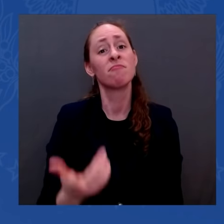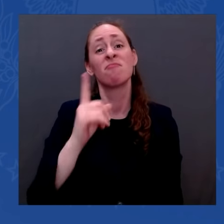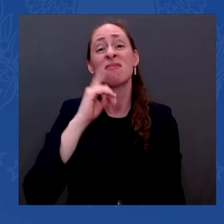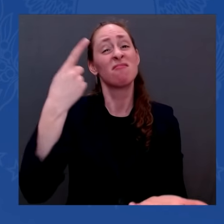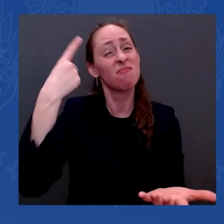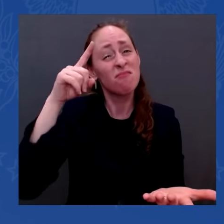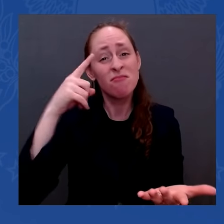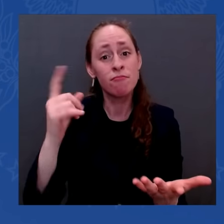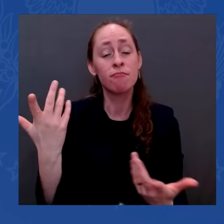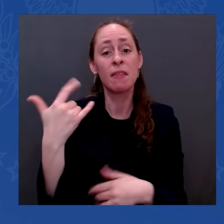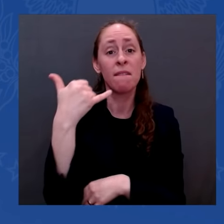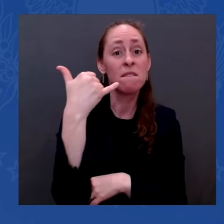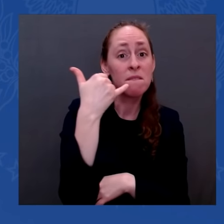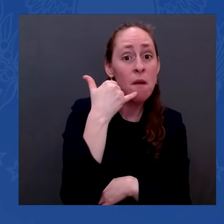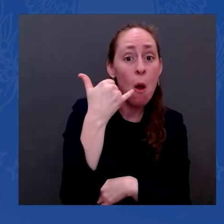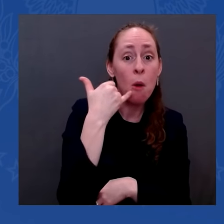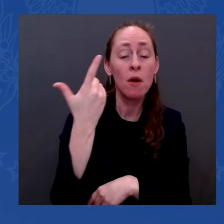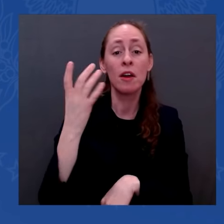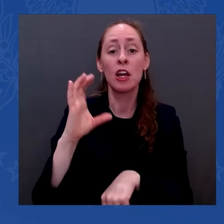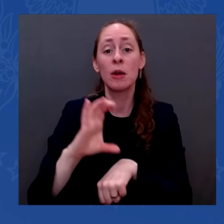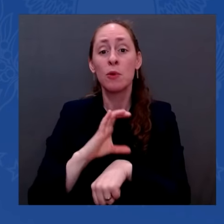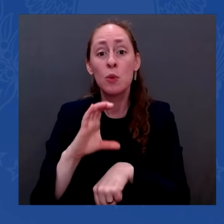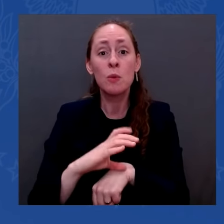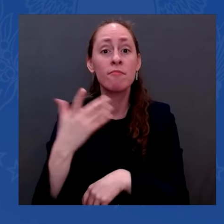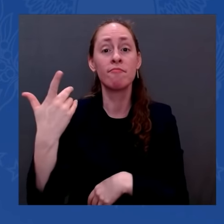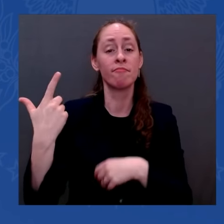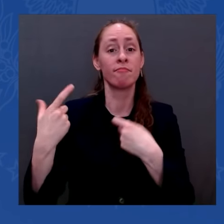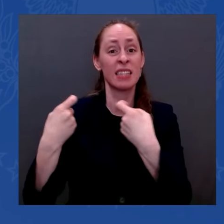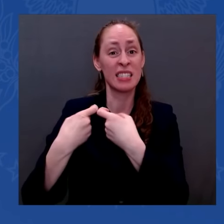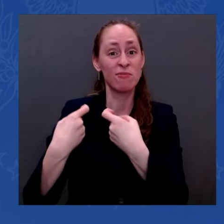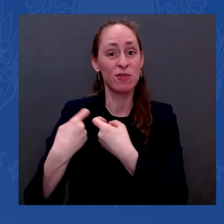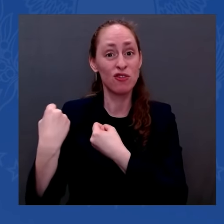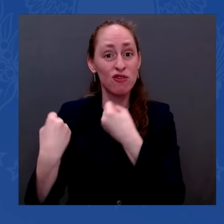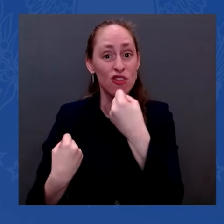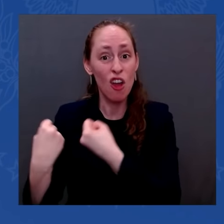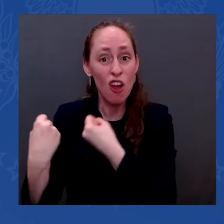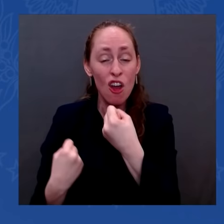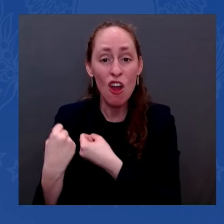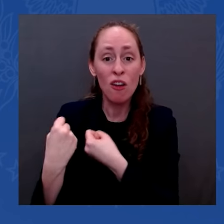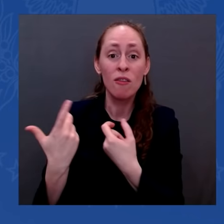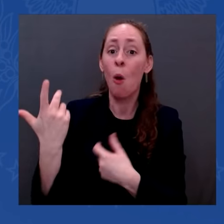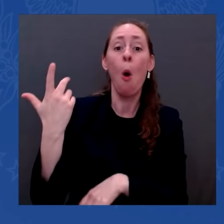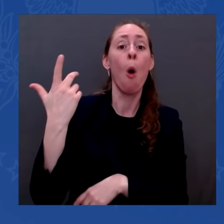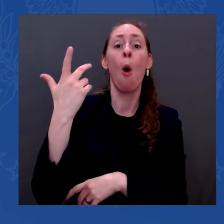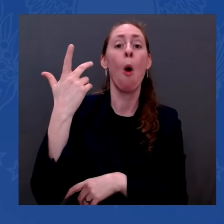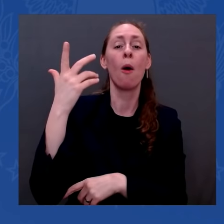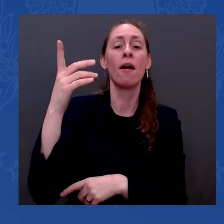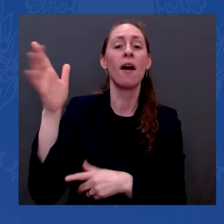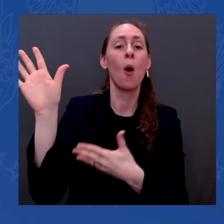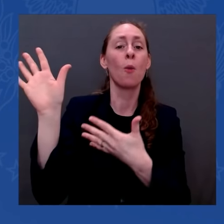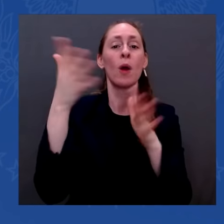solar panels, wind turbines, and so much more. Without these minerals, we simply cannot fun- --